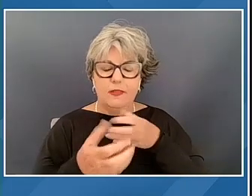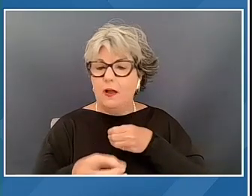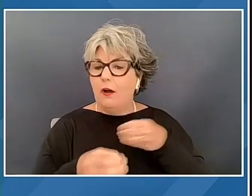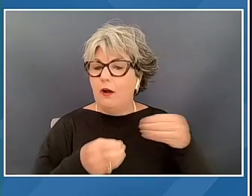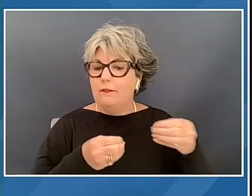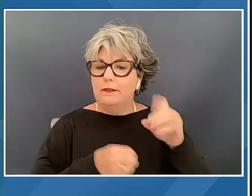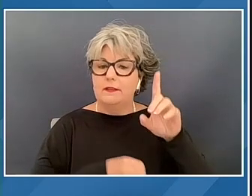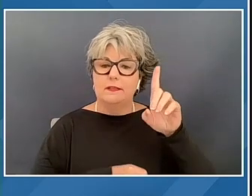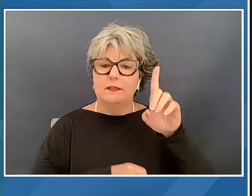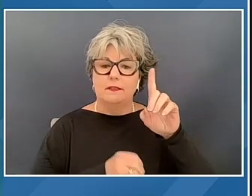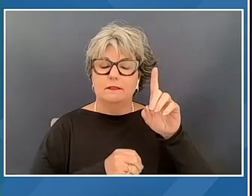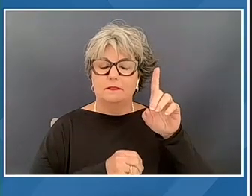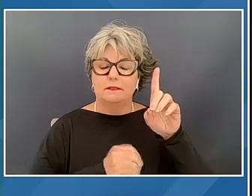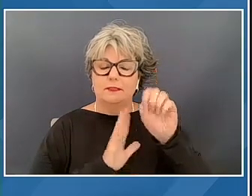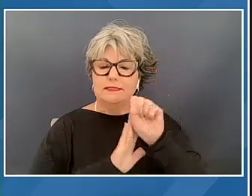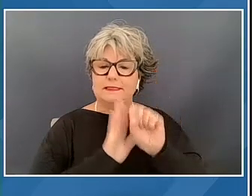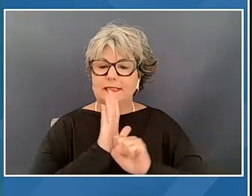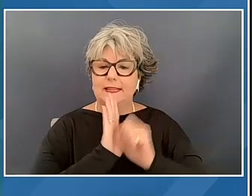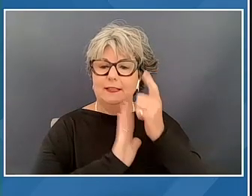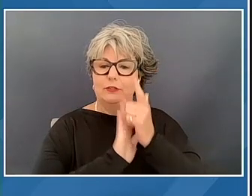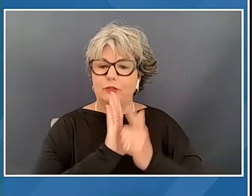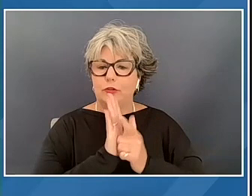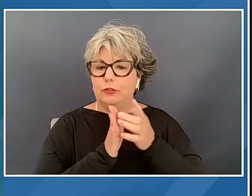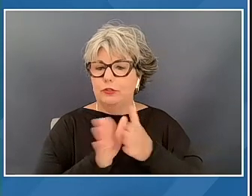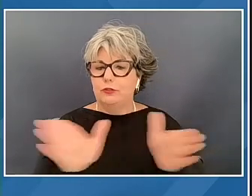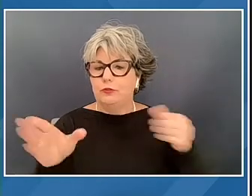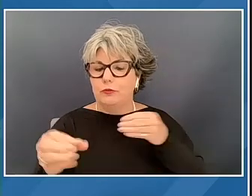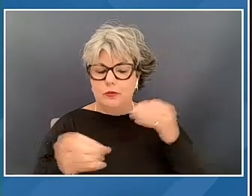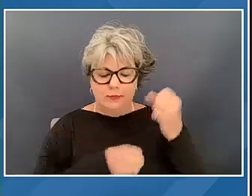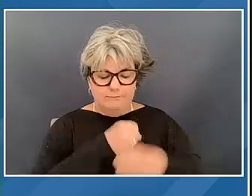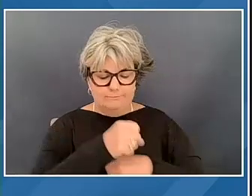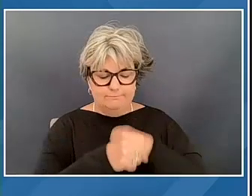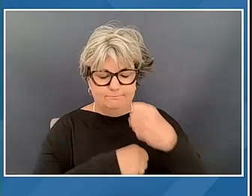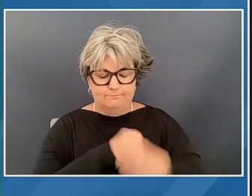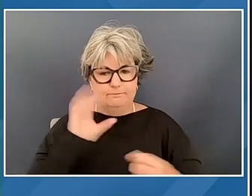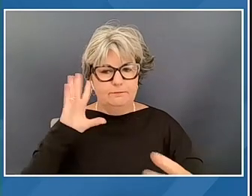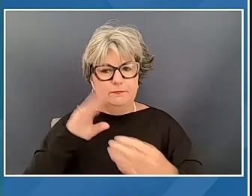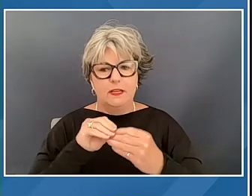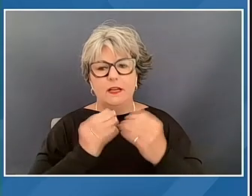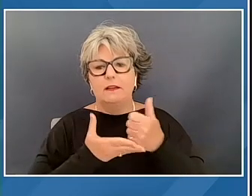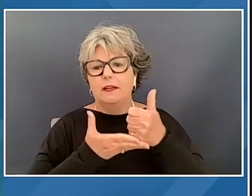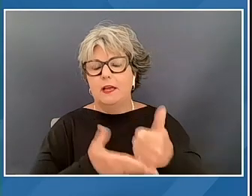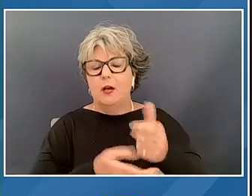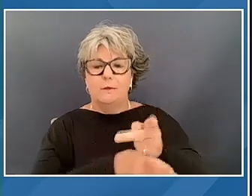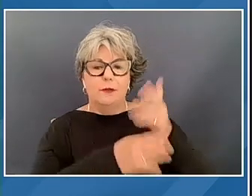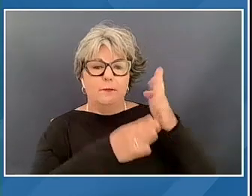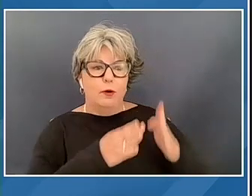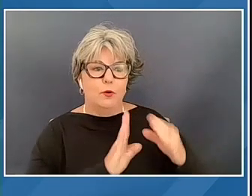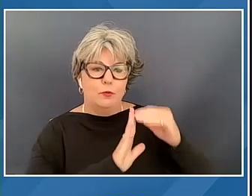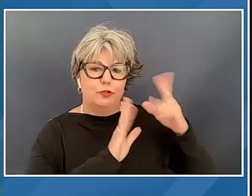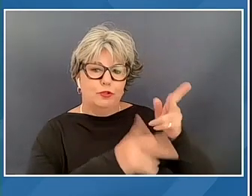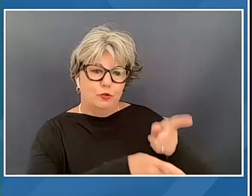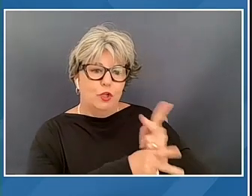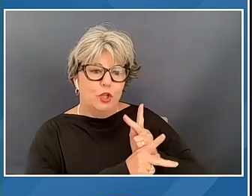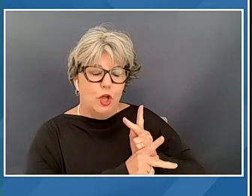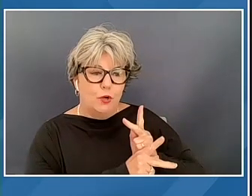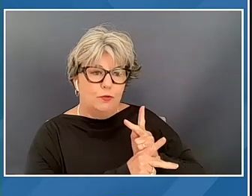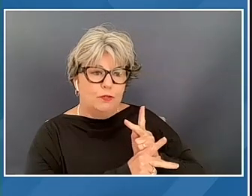Offices, have years of experience assisting borrowers with their student loans and undertaking detailed